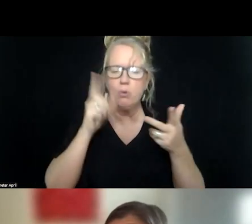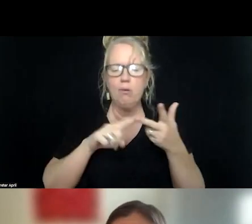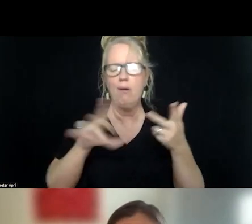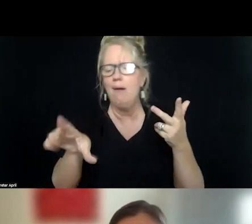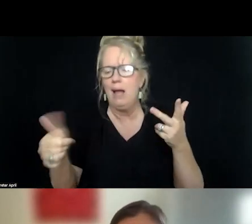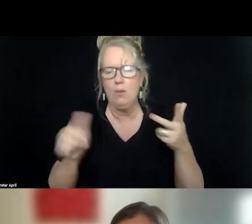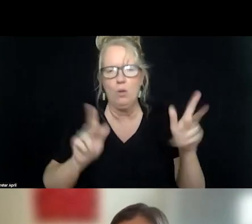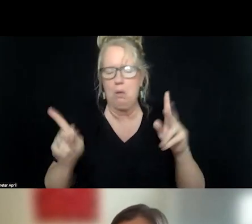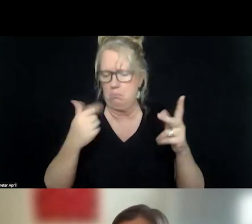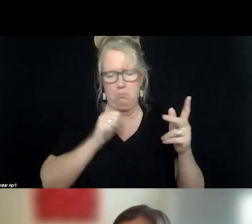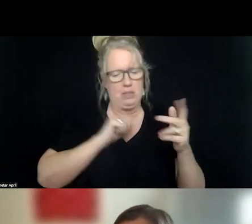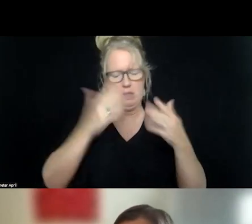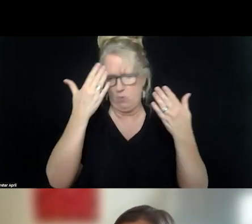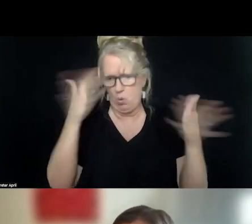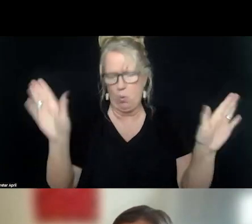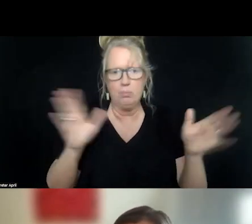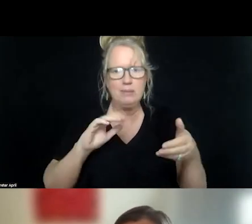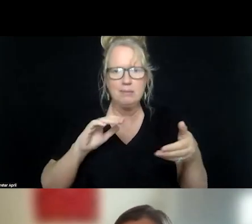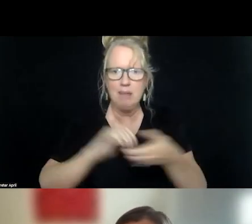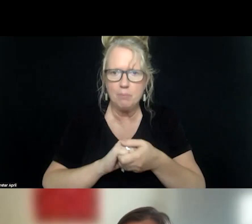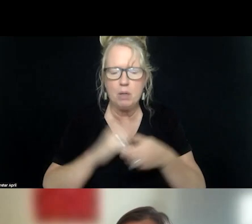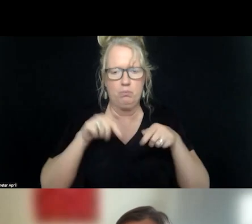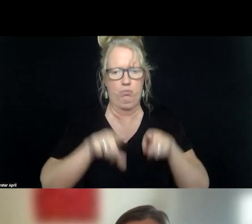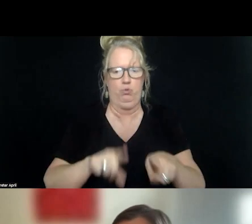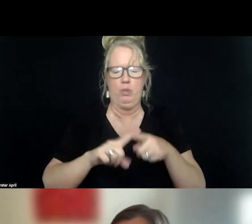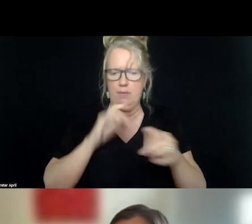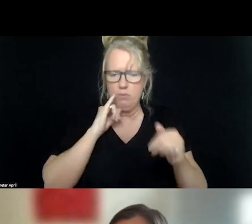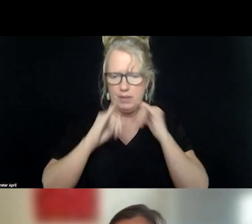I AM OPEN TO COLLABORATION.